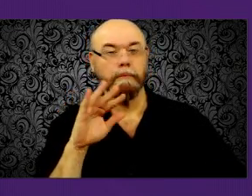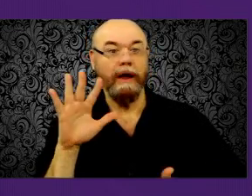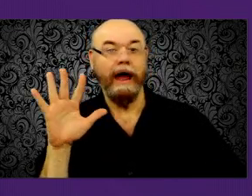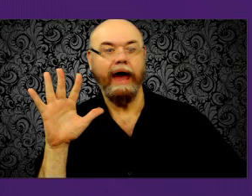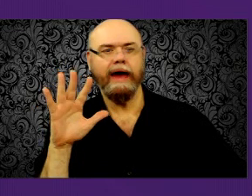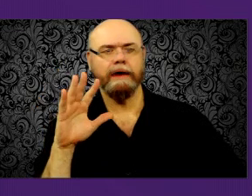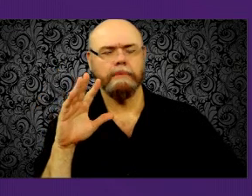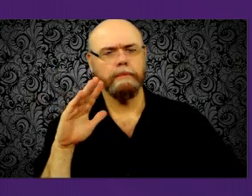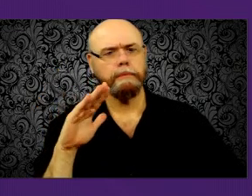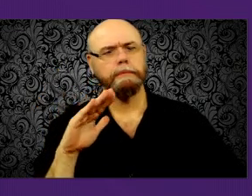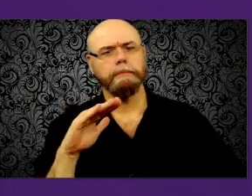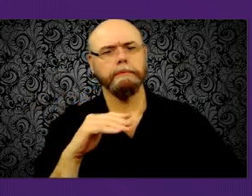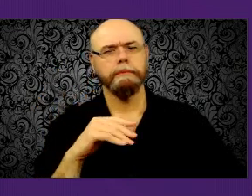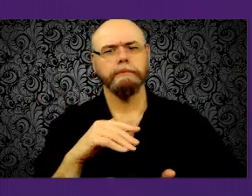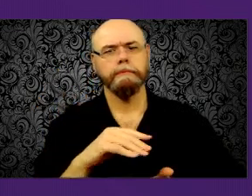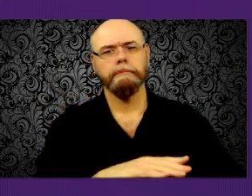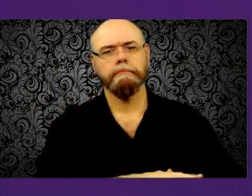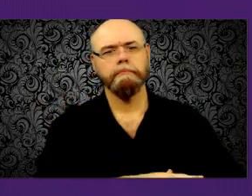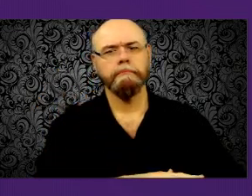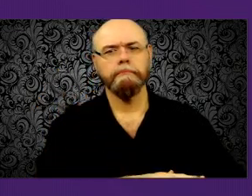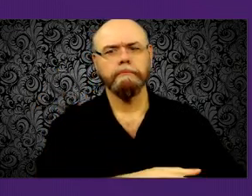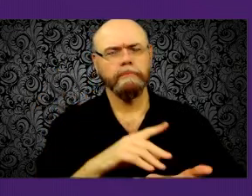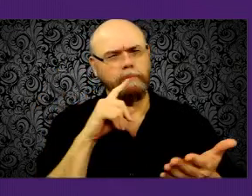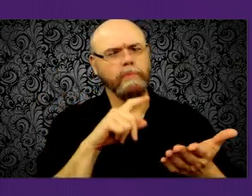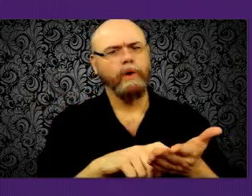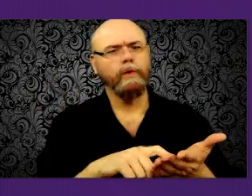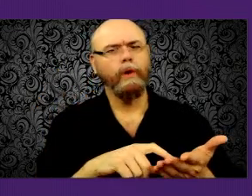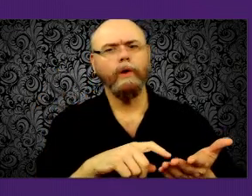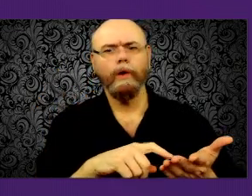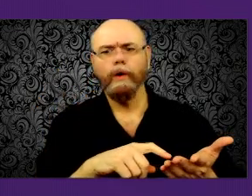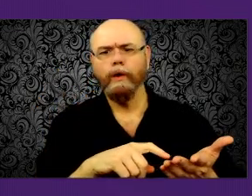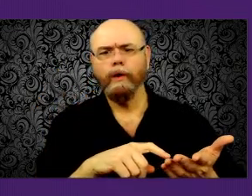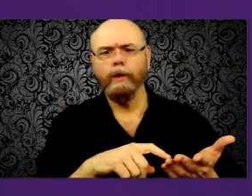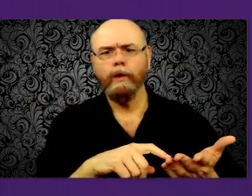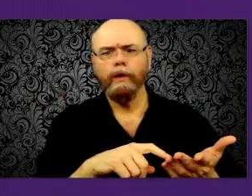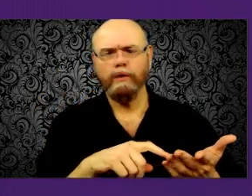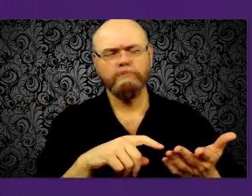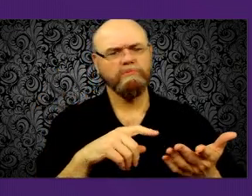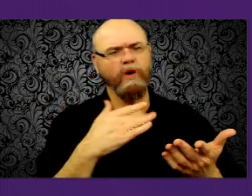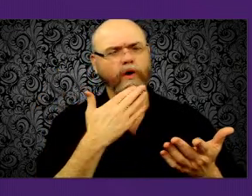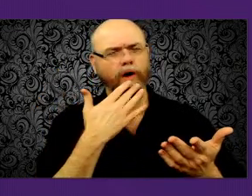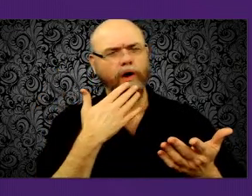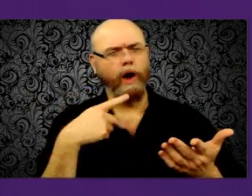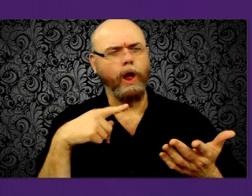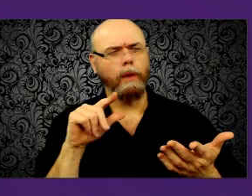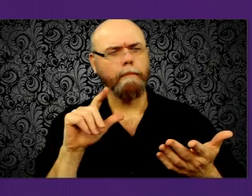I'm sure you're noticing the color palette or you see a person sitting.